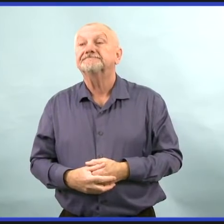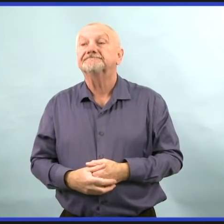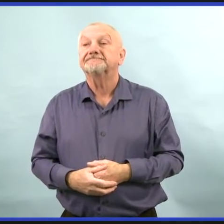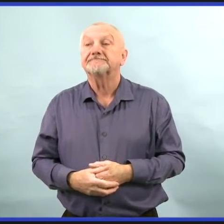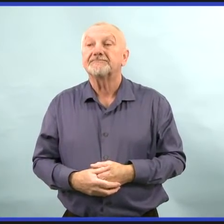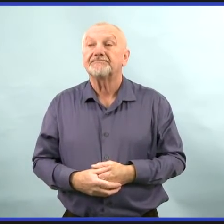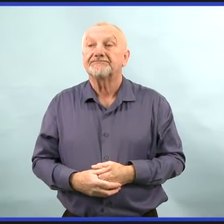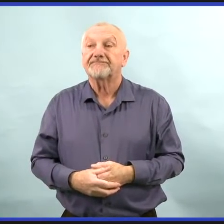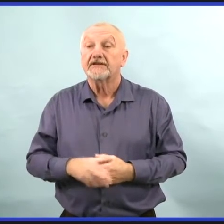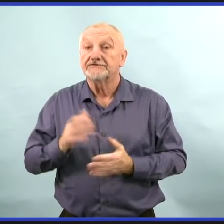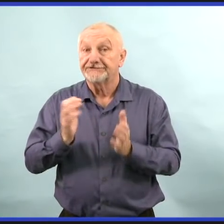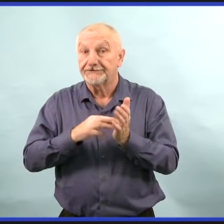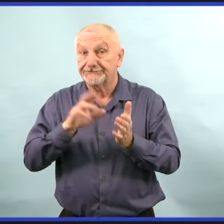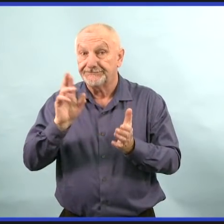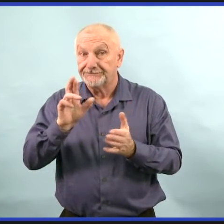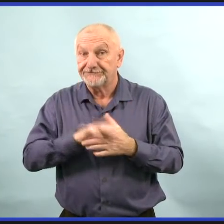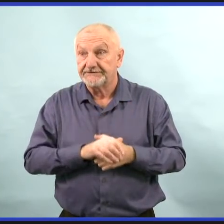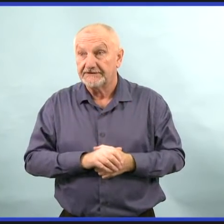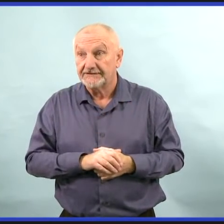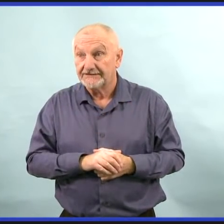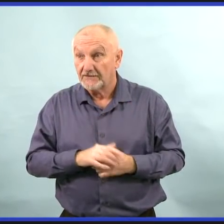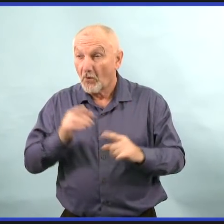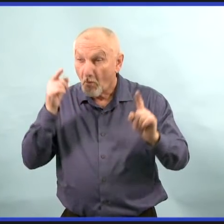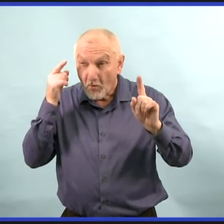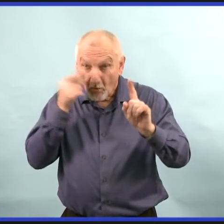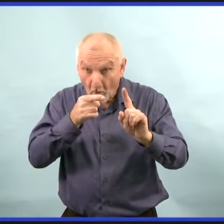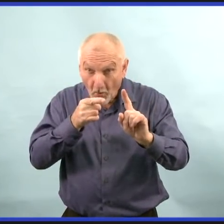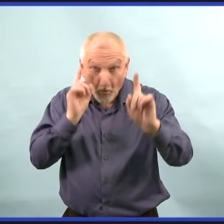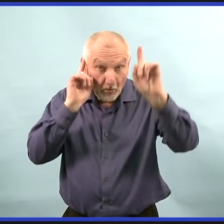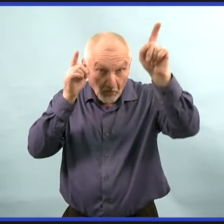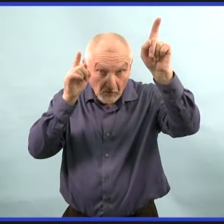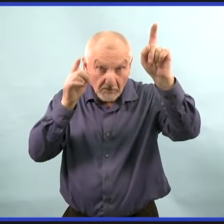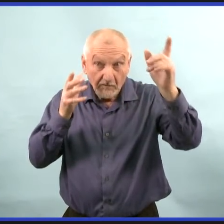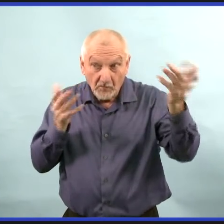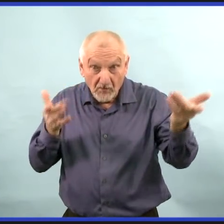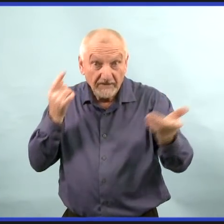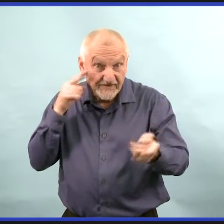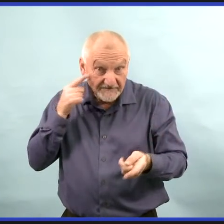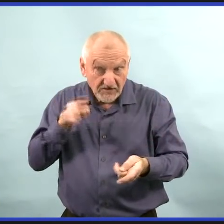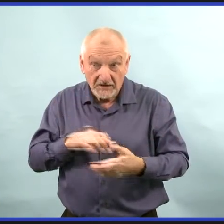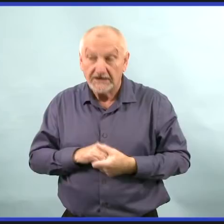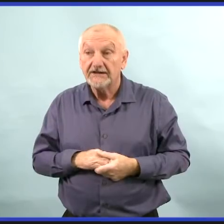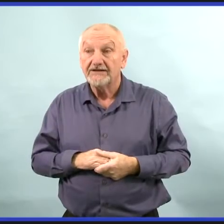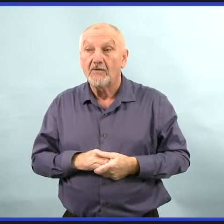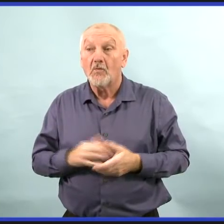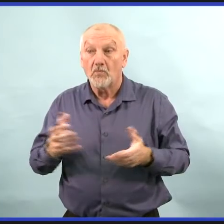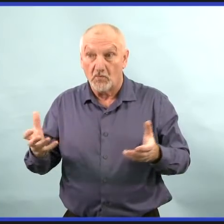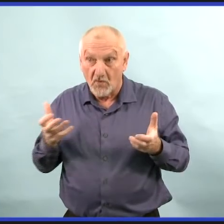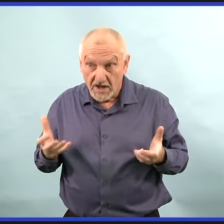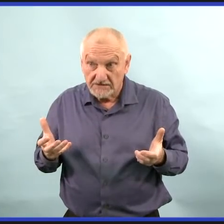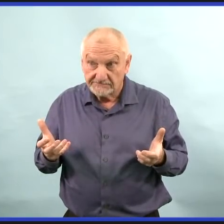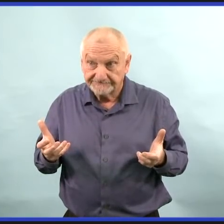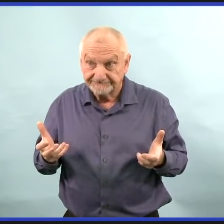goal of that is to to ensure that we have as many uh vaccinated in that age group or or